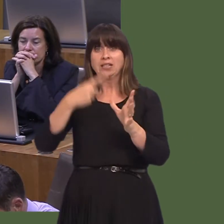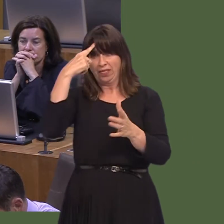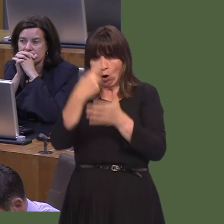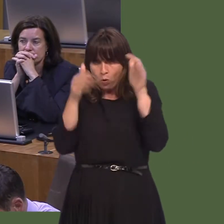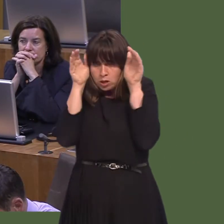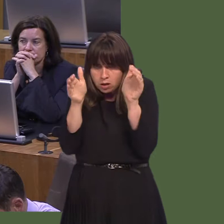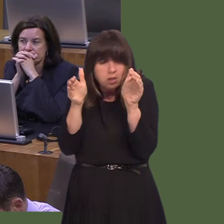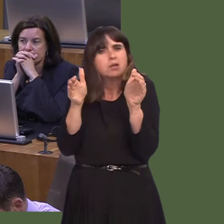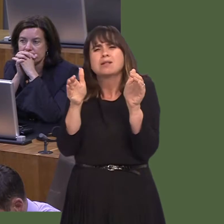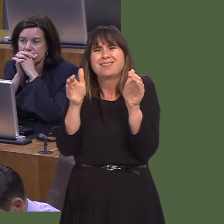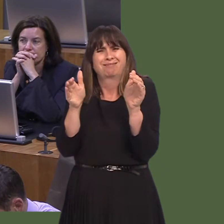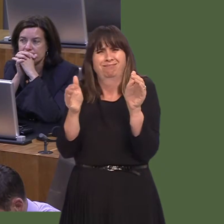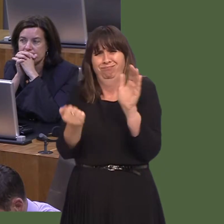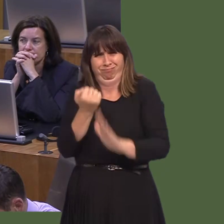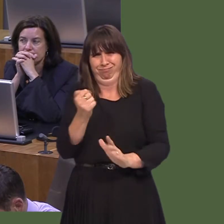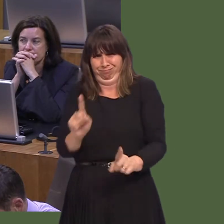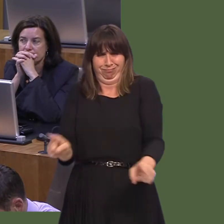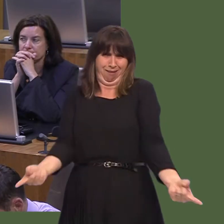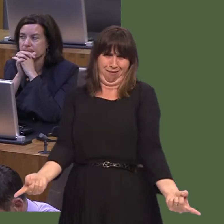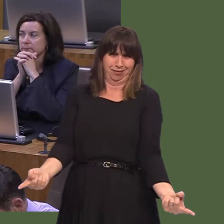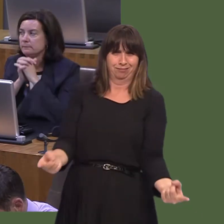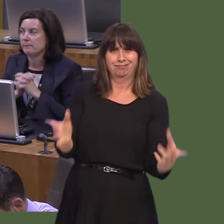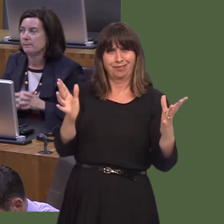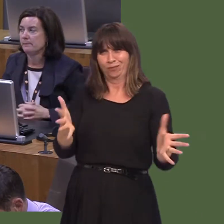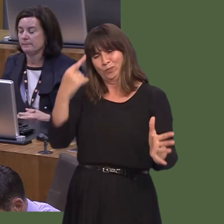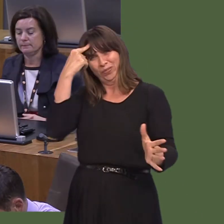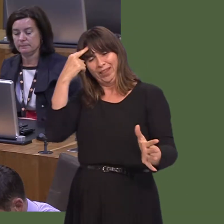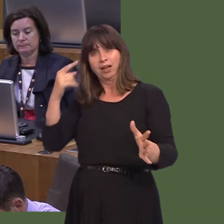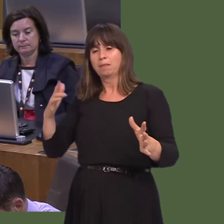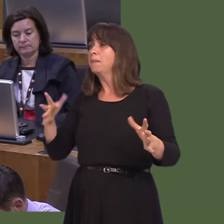own area is clearly ridiculous, because that's not the way it works in terms of the economy